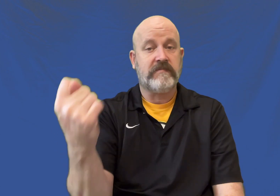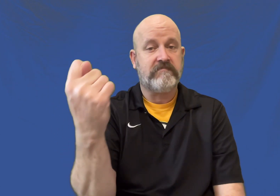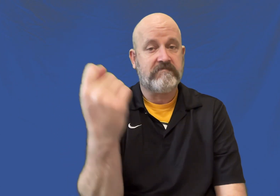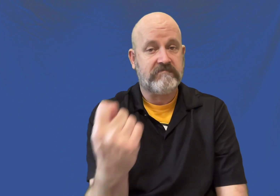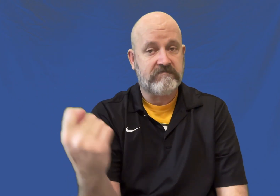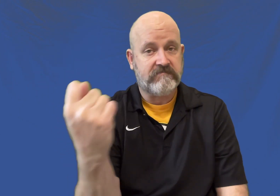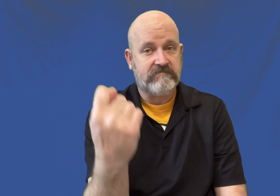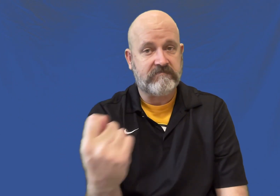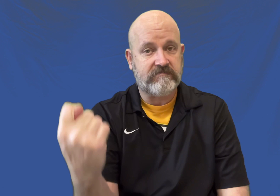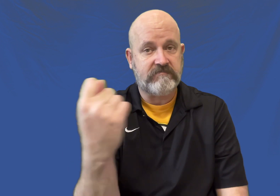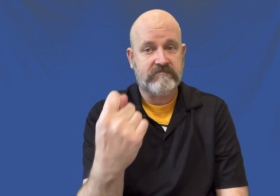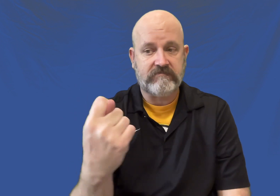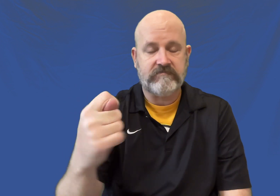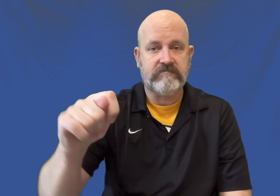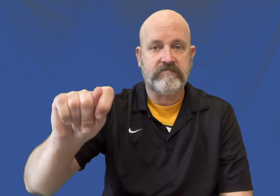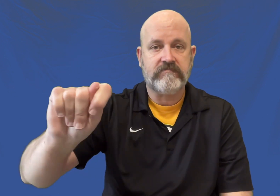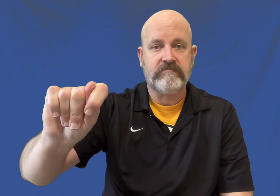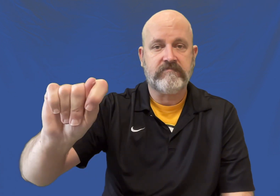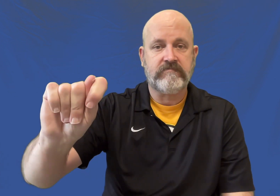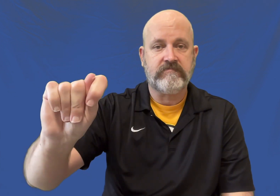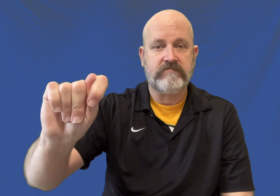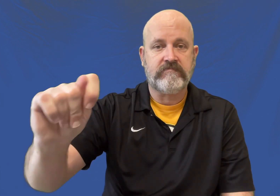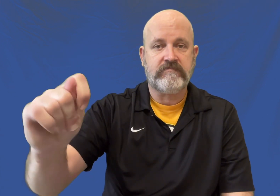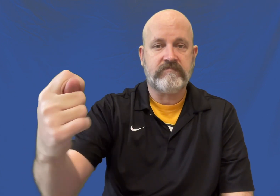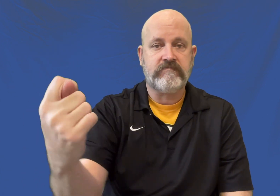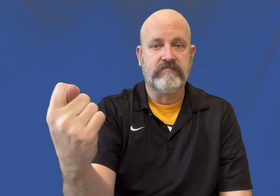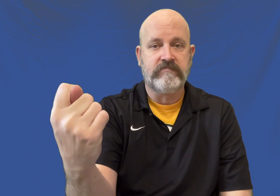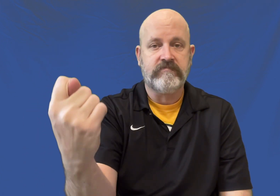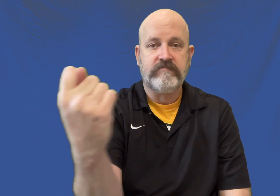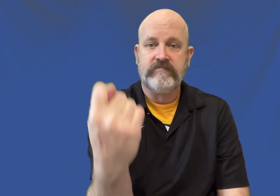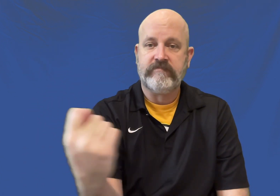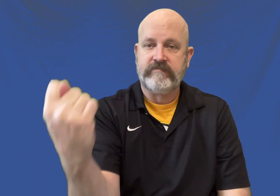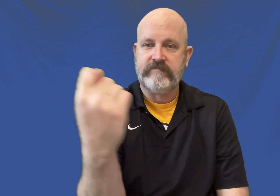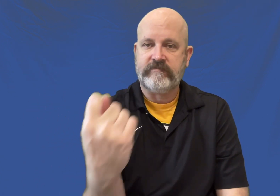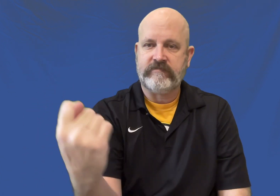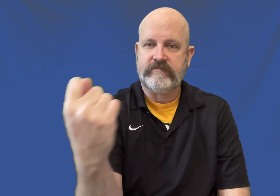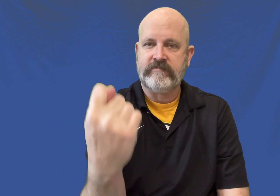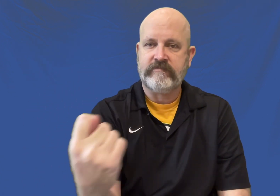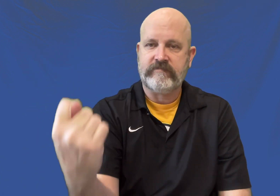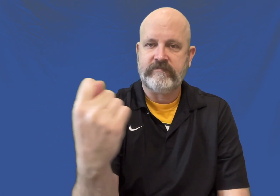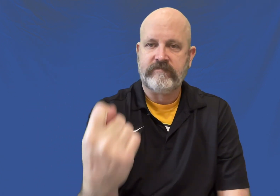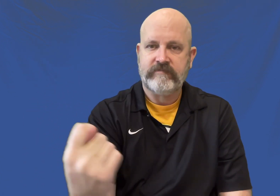again that circle motion but now with one thumb. Your thumb tucked underneath one of the fingers.